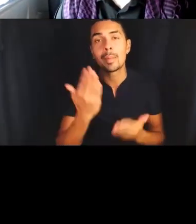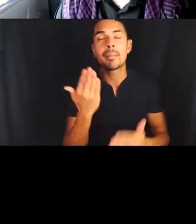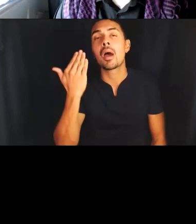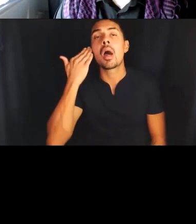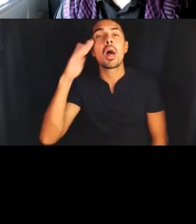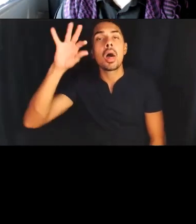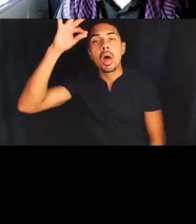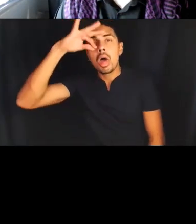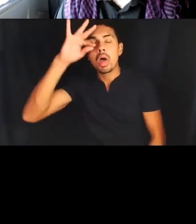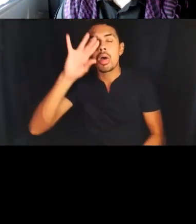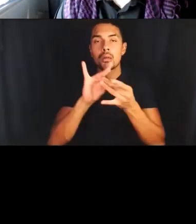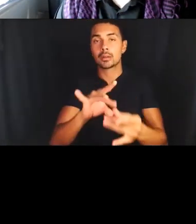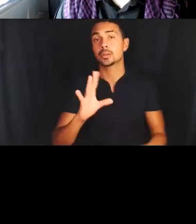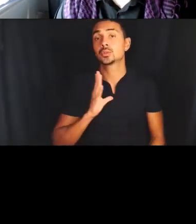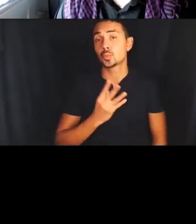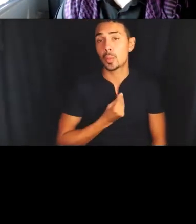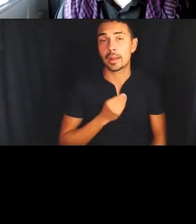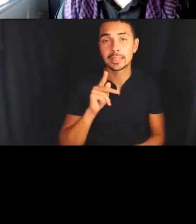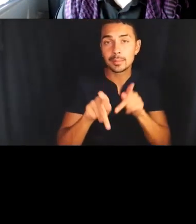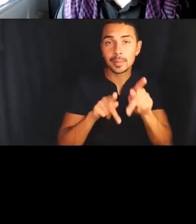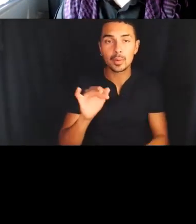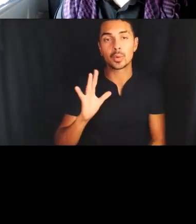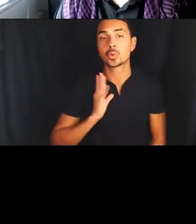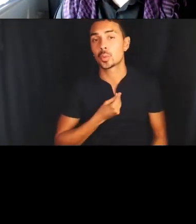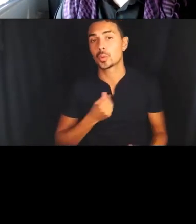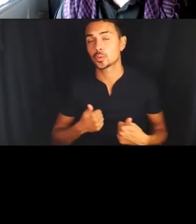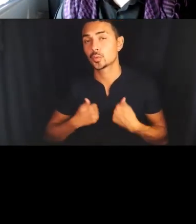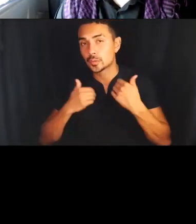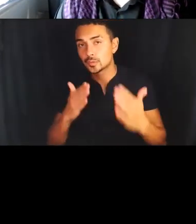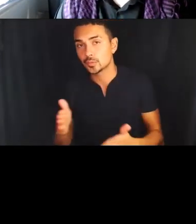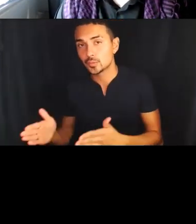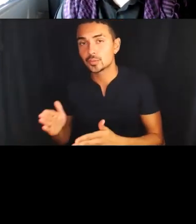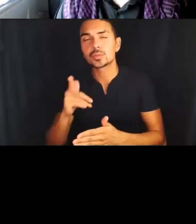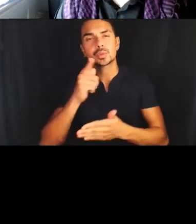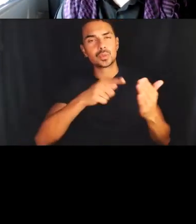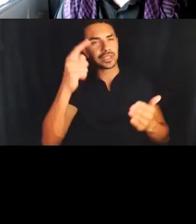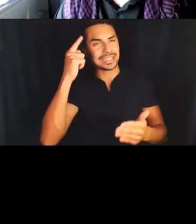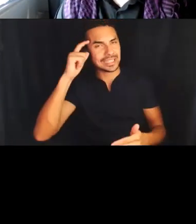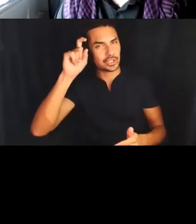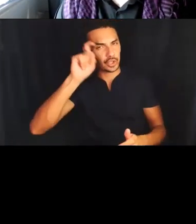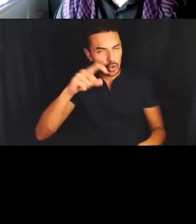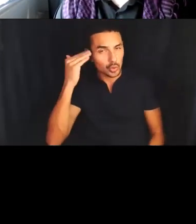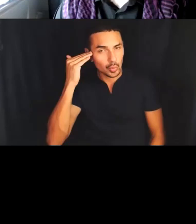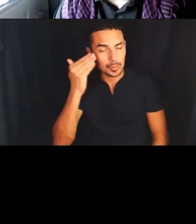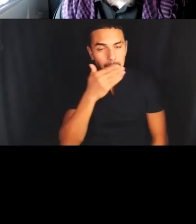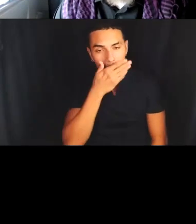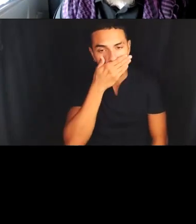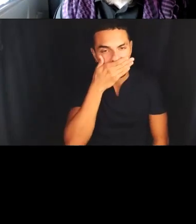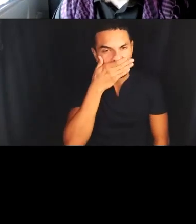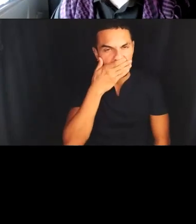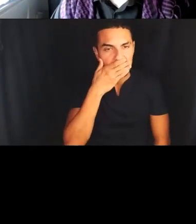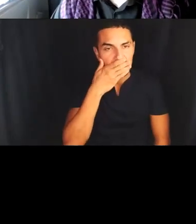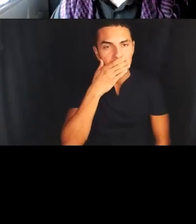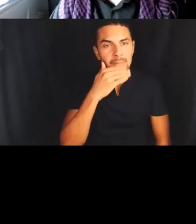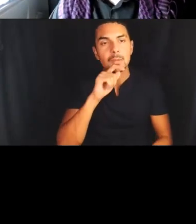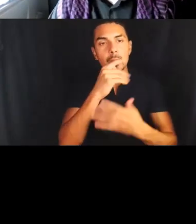about trans people or trans survivors, what do you think they should know? And again, we're gonna use Poll Everywhere for this